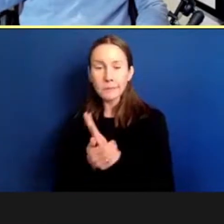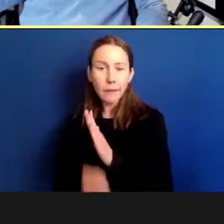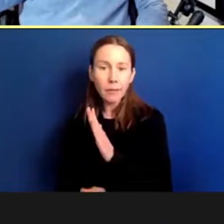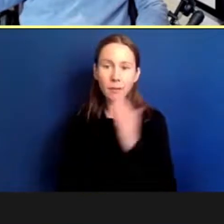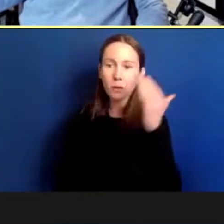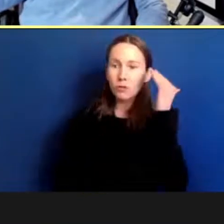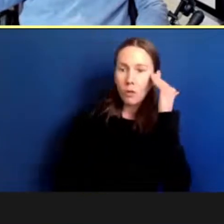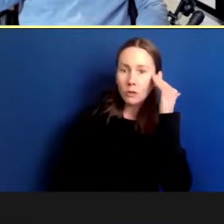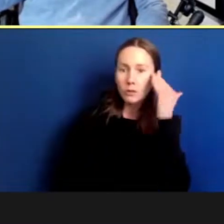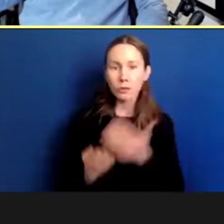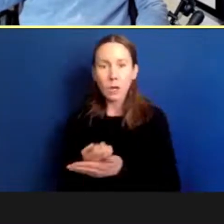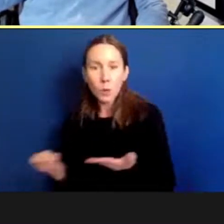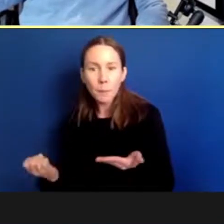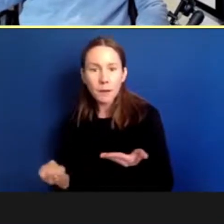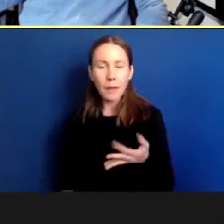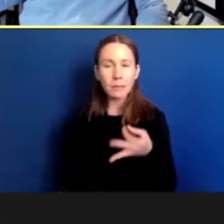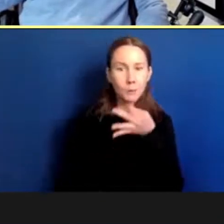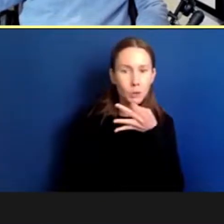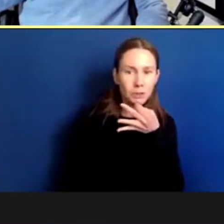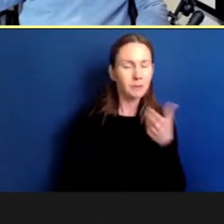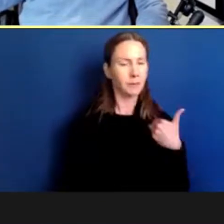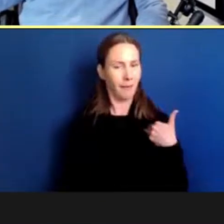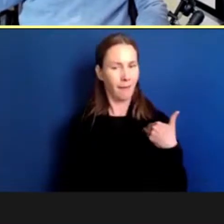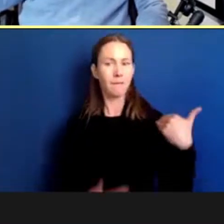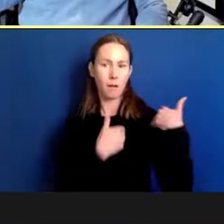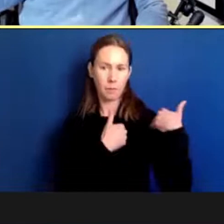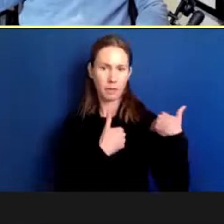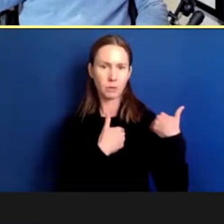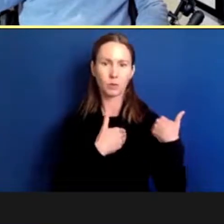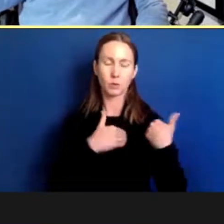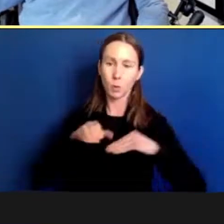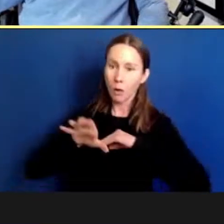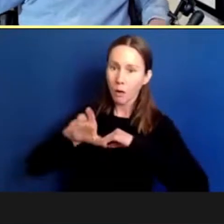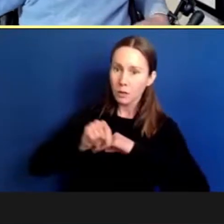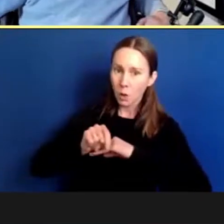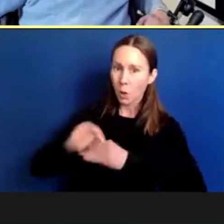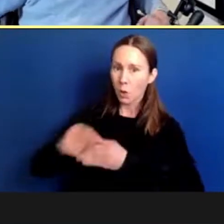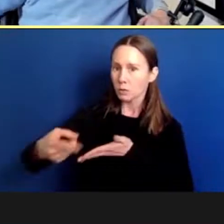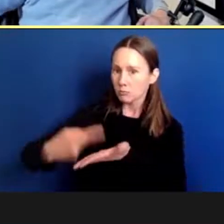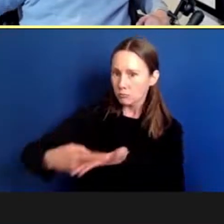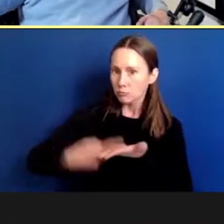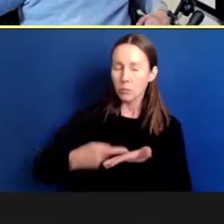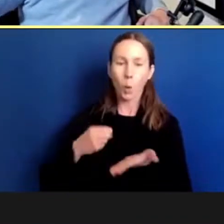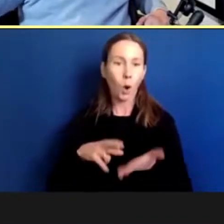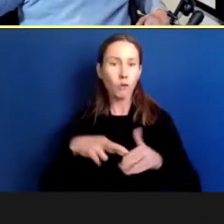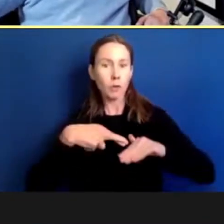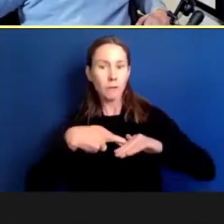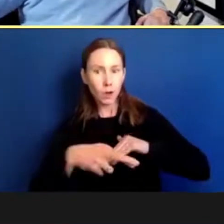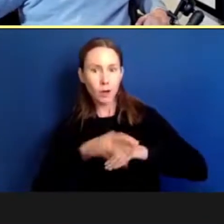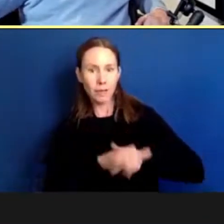expertise has obligation to consult with, or refer that patient with a disability, to that provider.